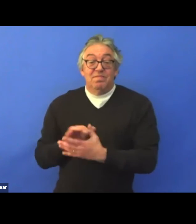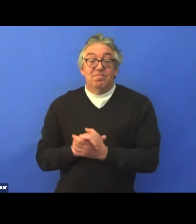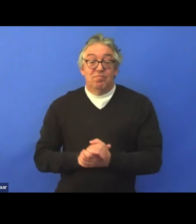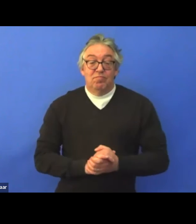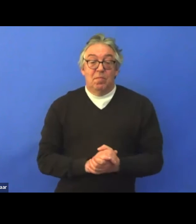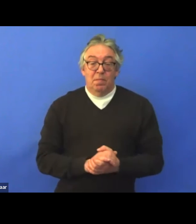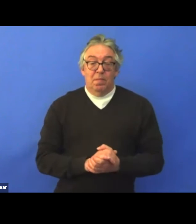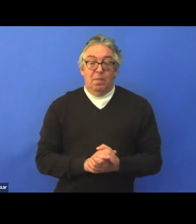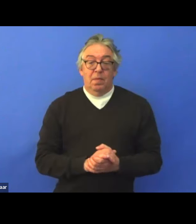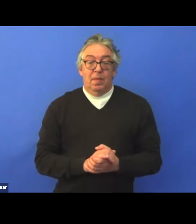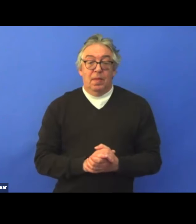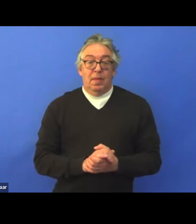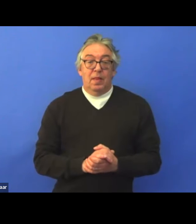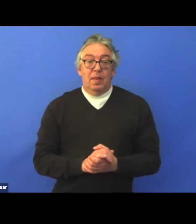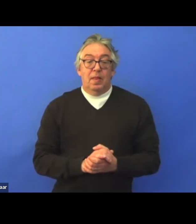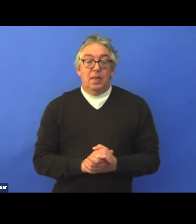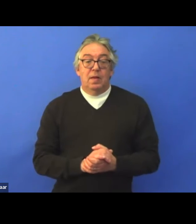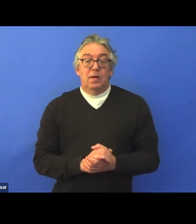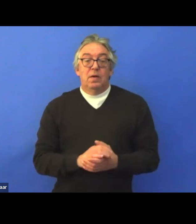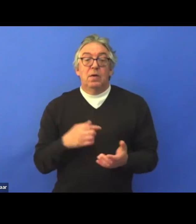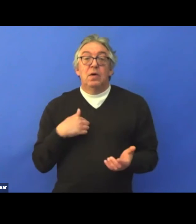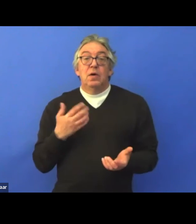I have experience with data-driven.